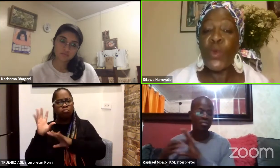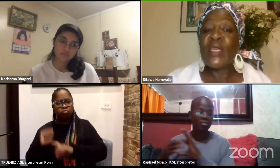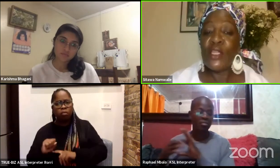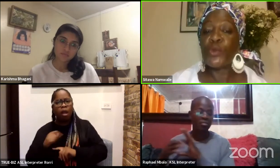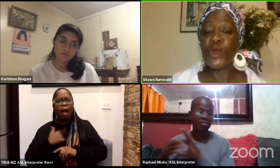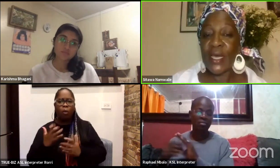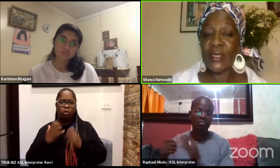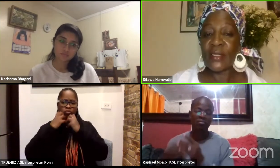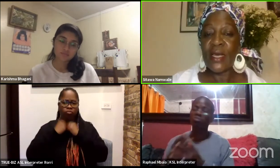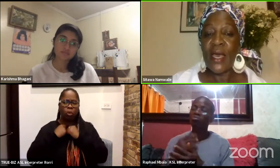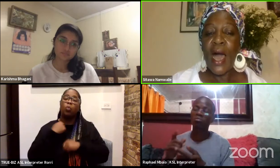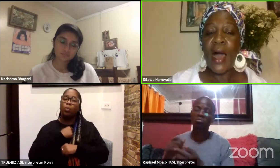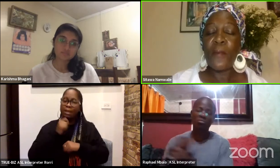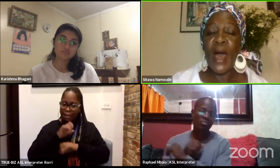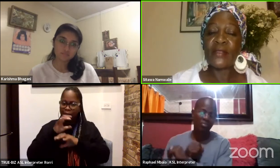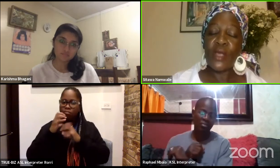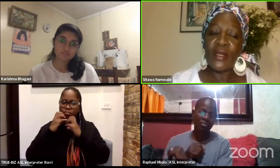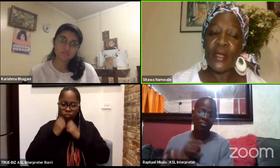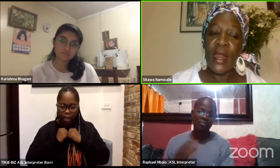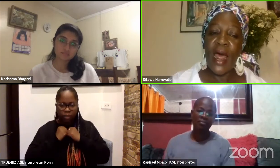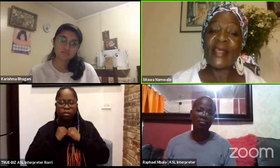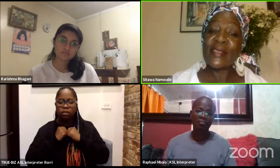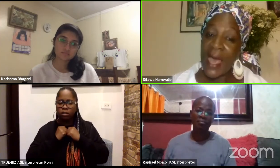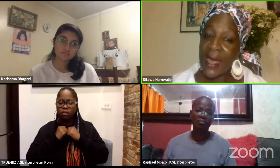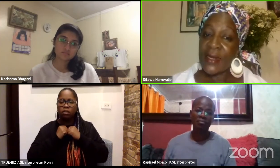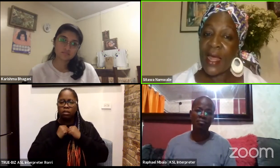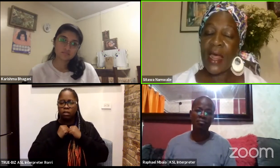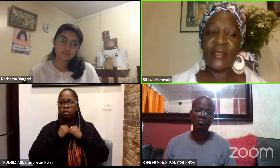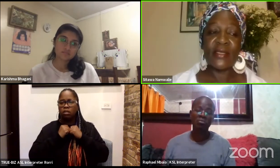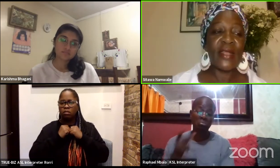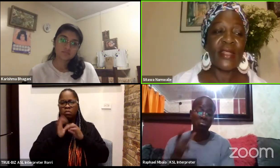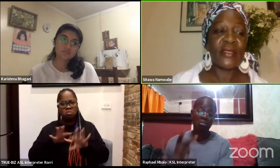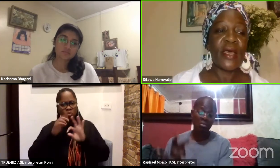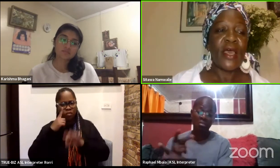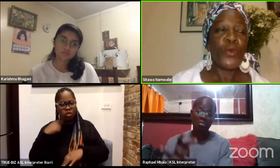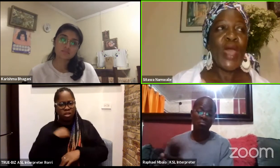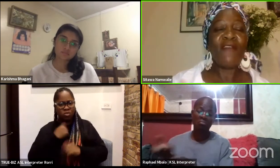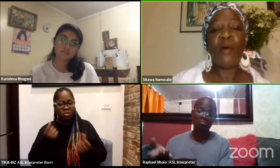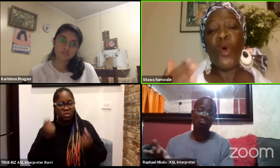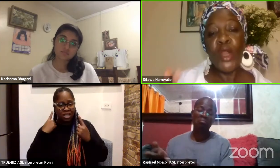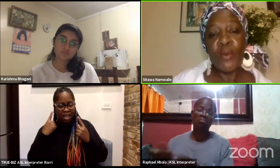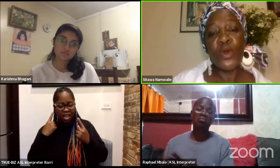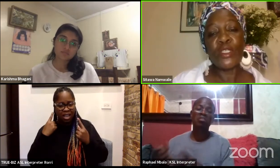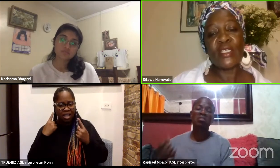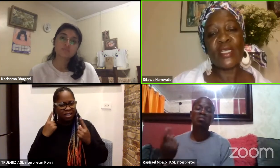that we need to protect and understand, and understand that we have a mourning process